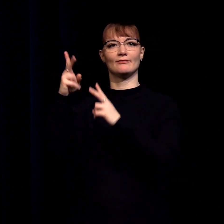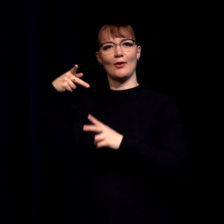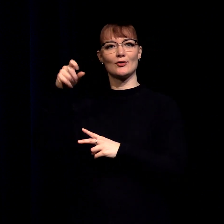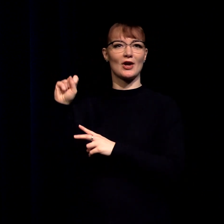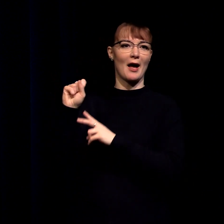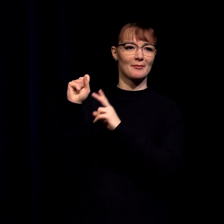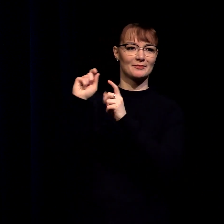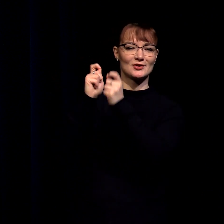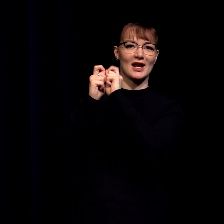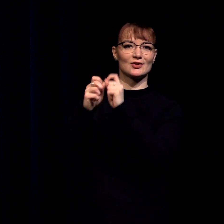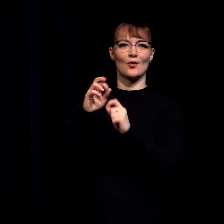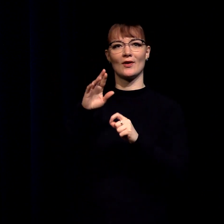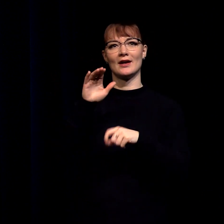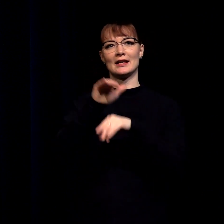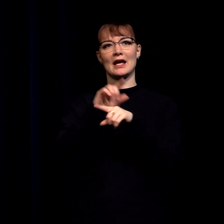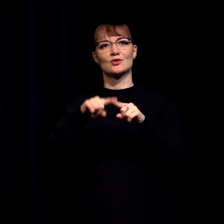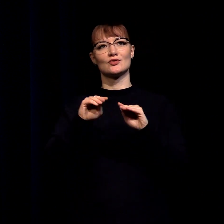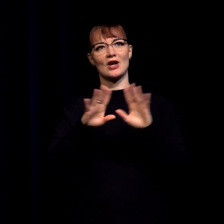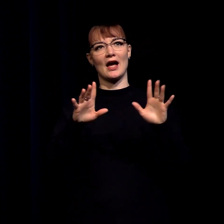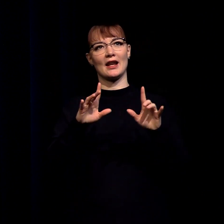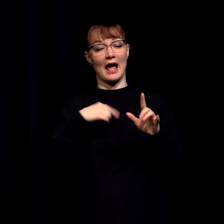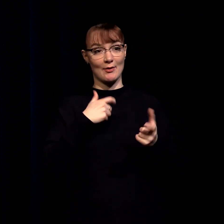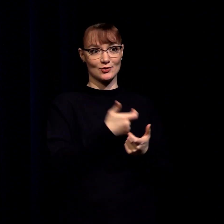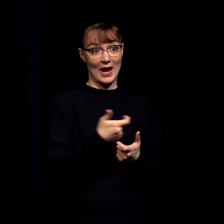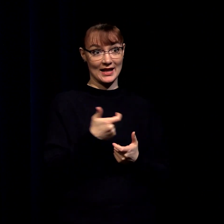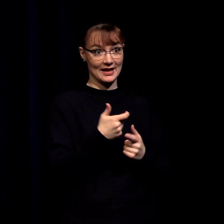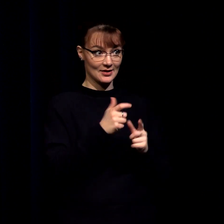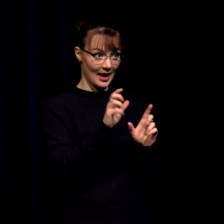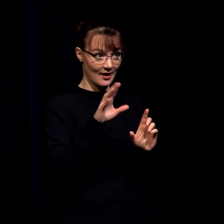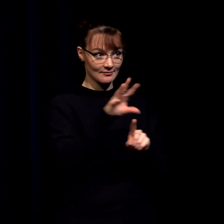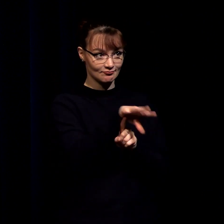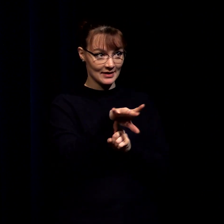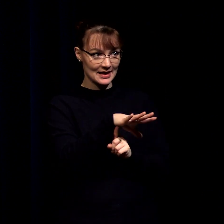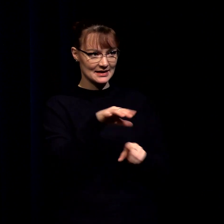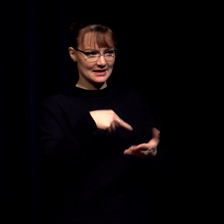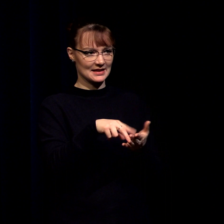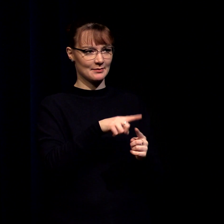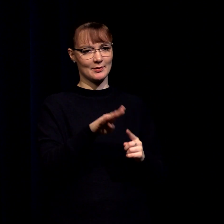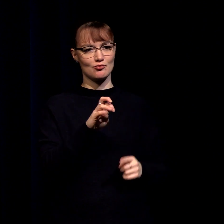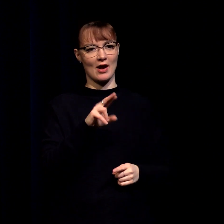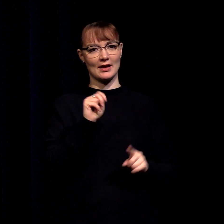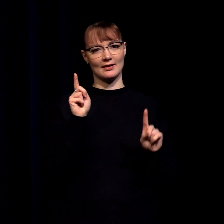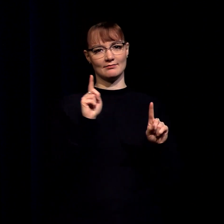night to shine, but he didn't hit the dance floor. And so I've gotten nothing for you this week. But time will come. But I